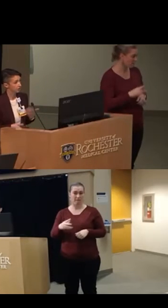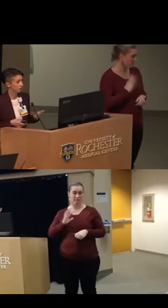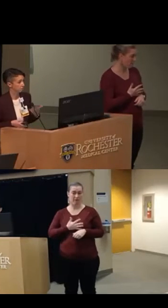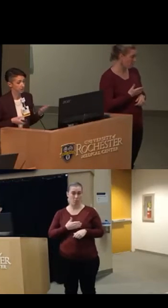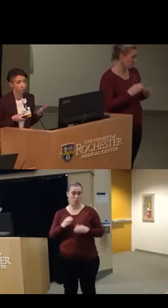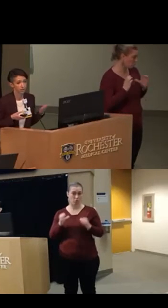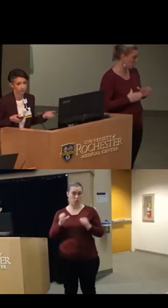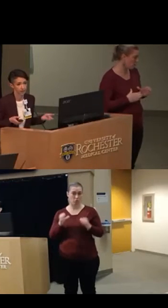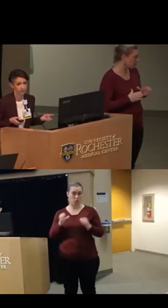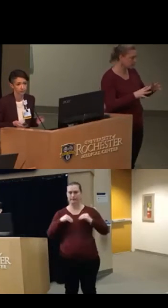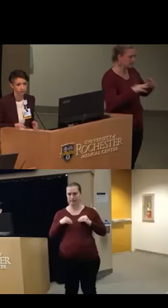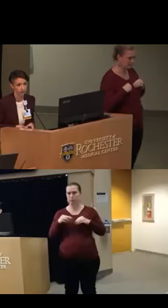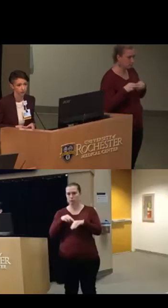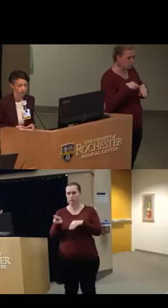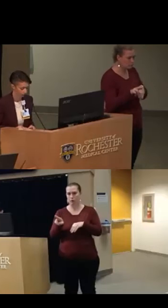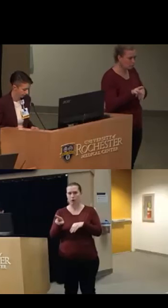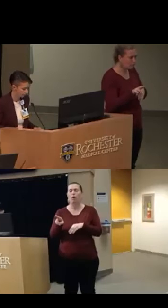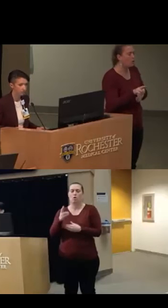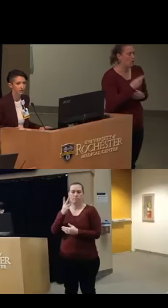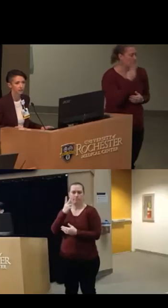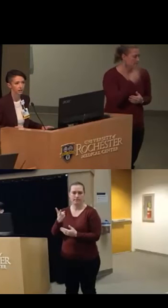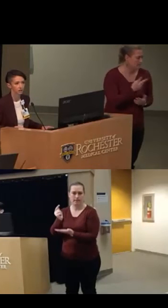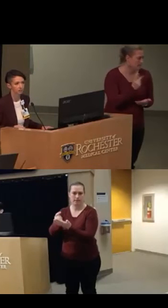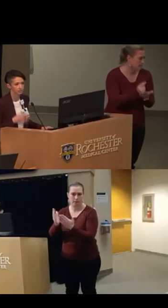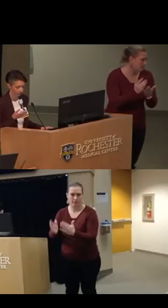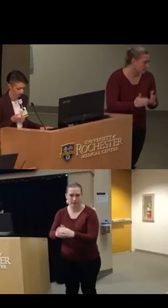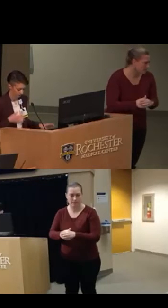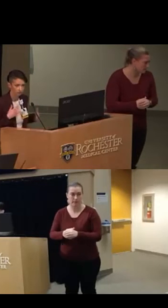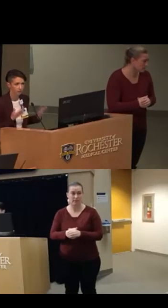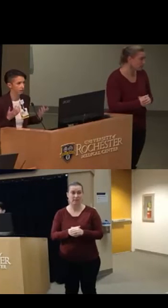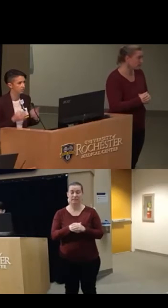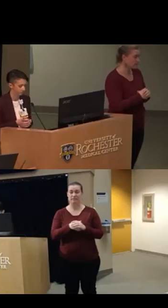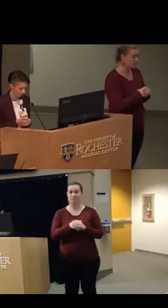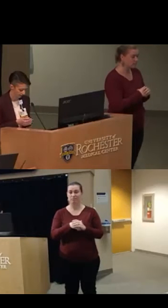finish up within one to five sessions so not everybody um needs to be accepting a referral